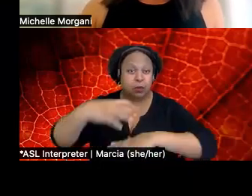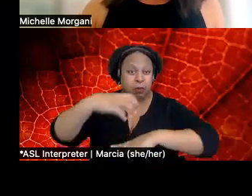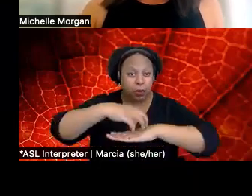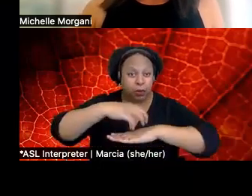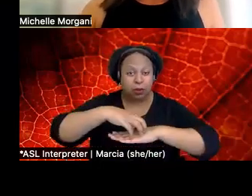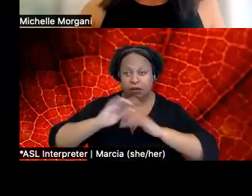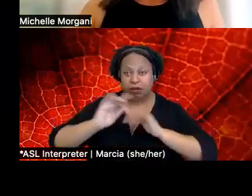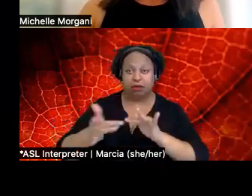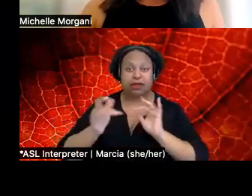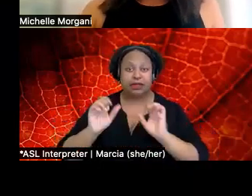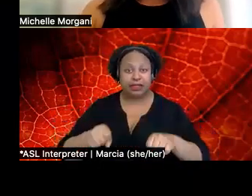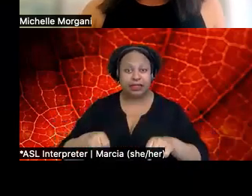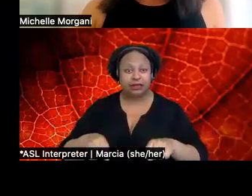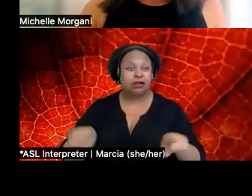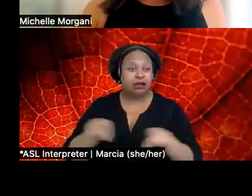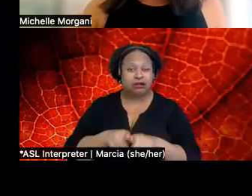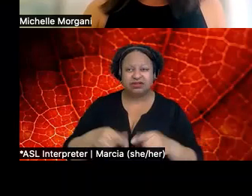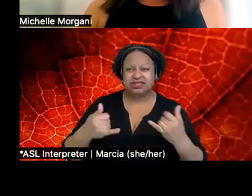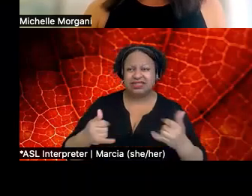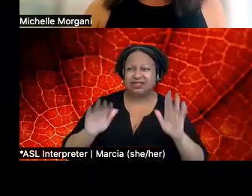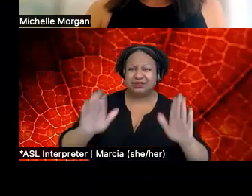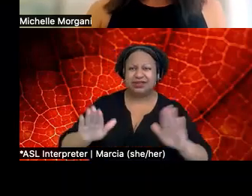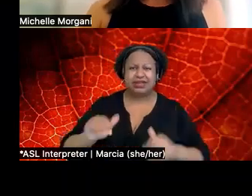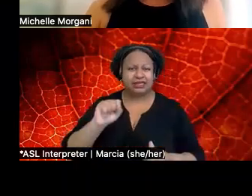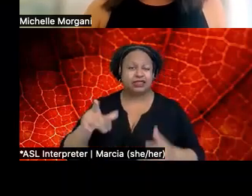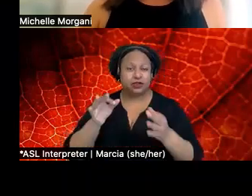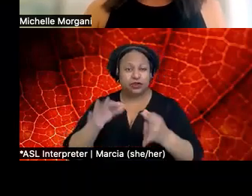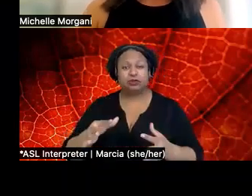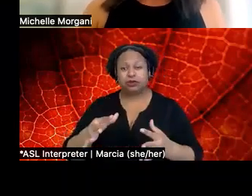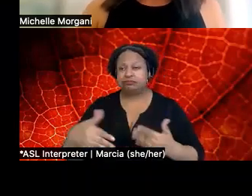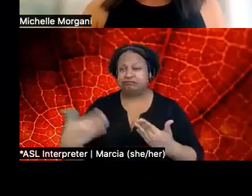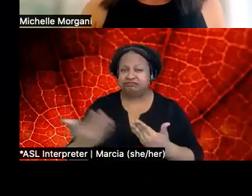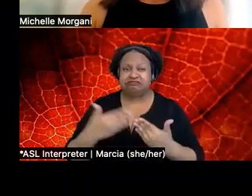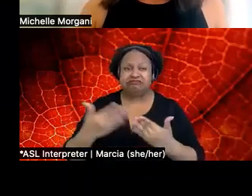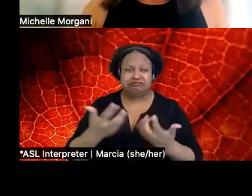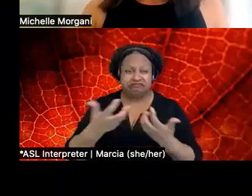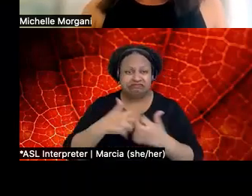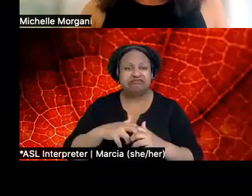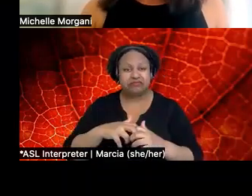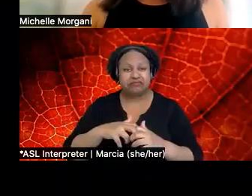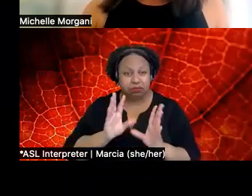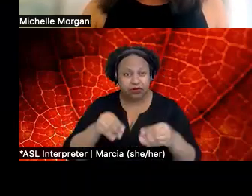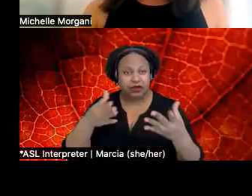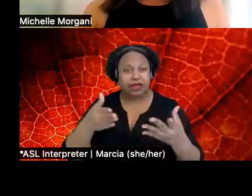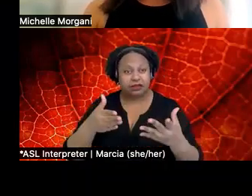as you can see today is how ASL interpreters can also be provided in a remote context.